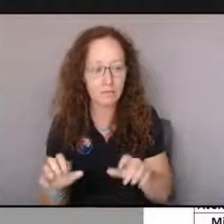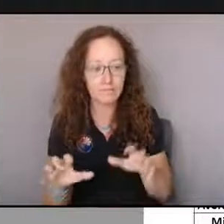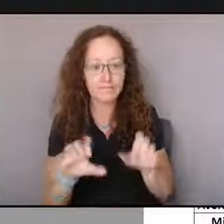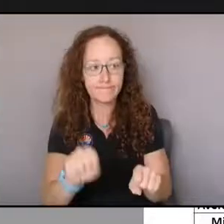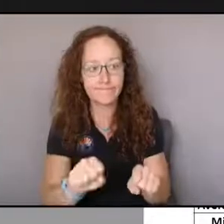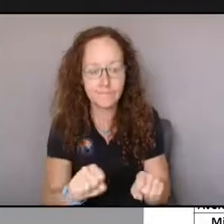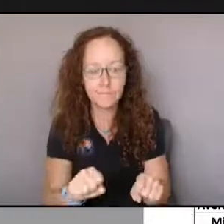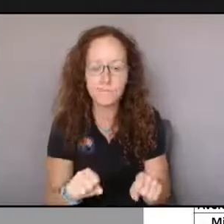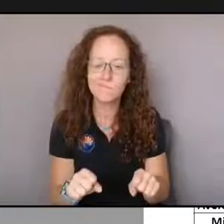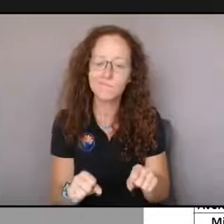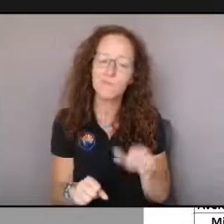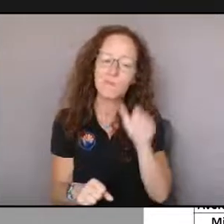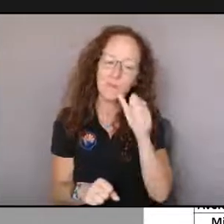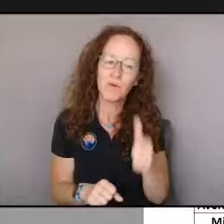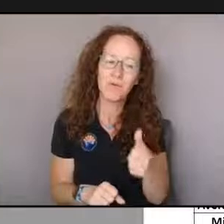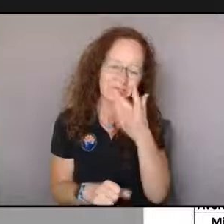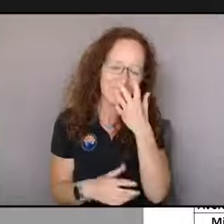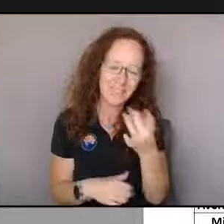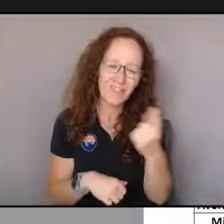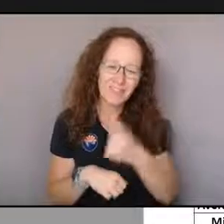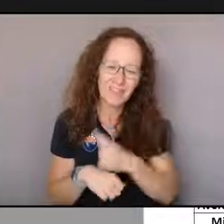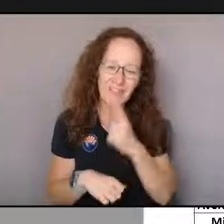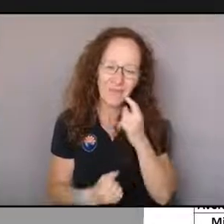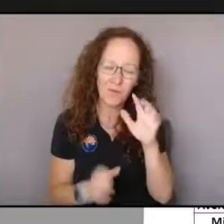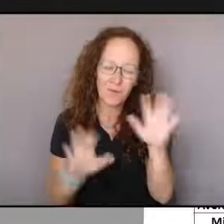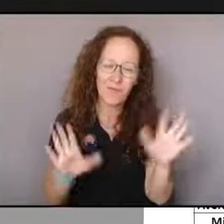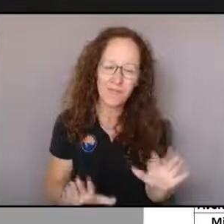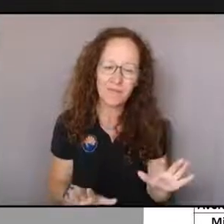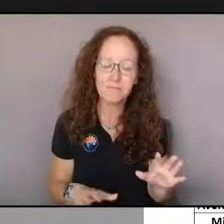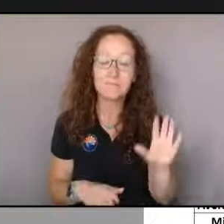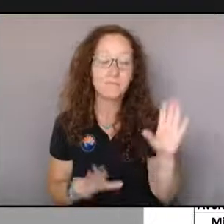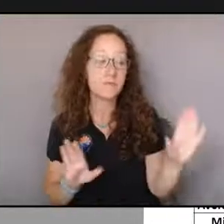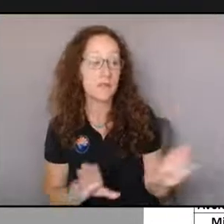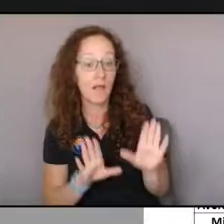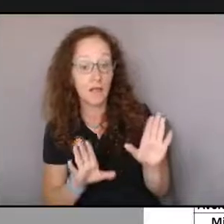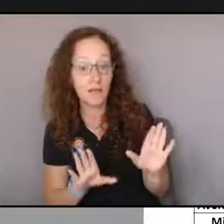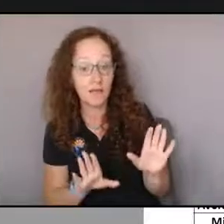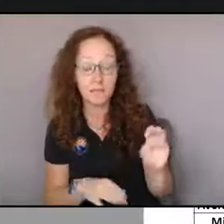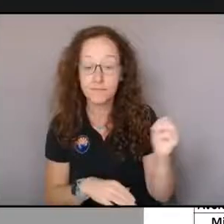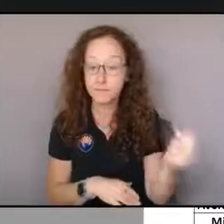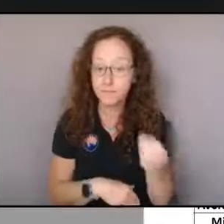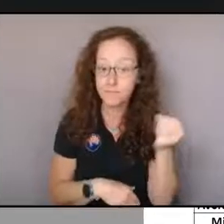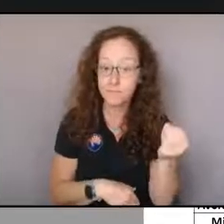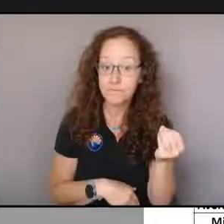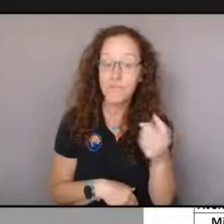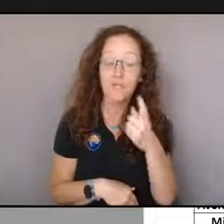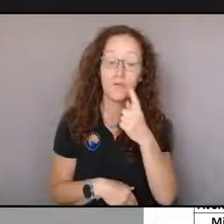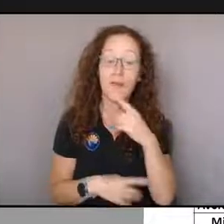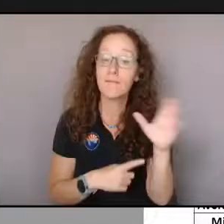SO IT'S GOING TO BE A VERY INTERESTING FIRE WEATHER DAY. AS WE LOOK OUT COME SUNDAY AND MONDAY, WE ALREADY HAVE